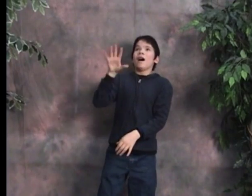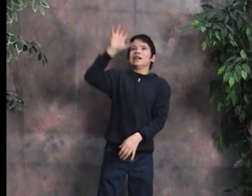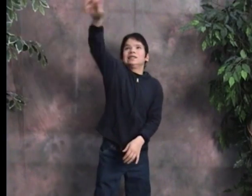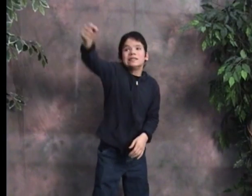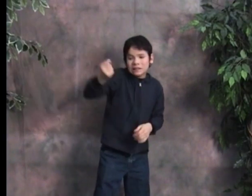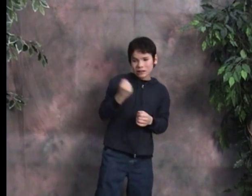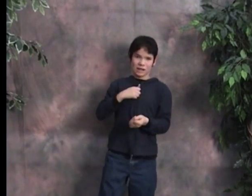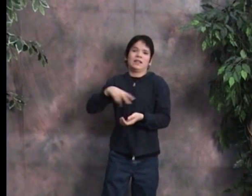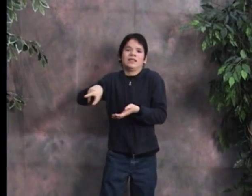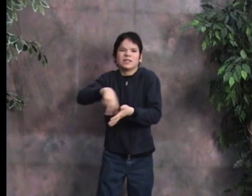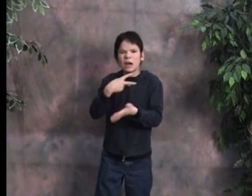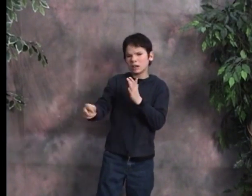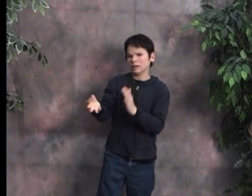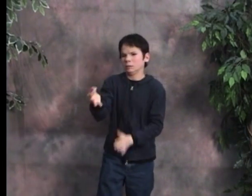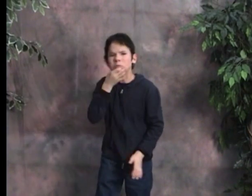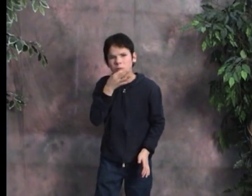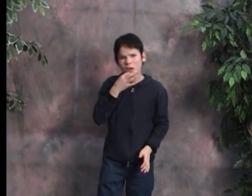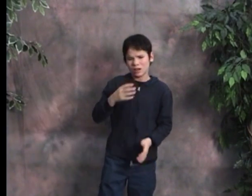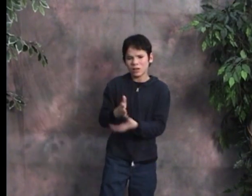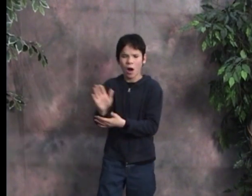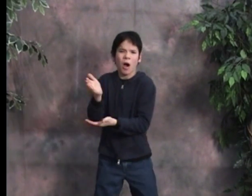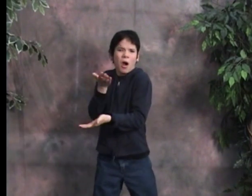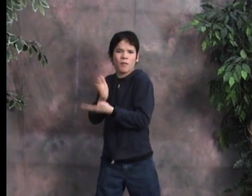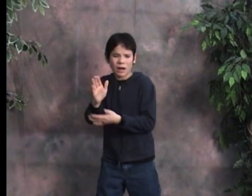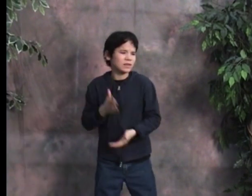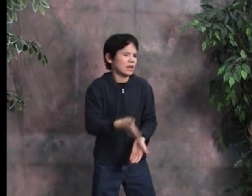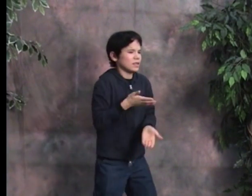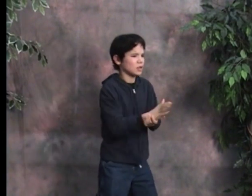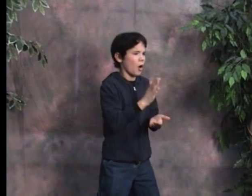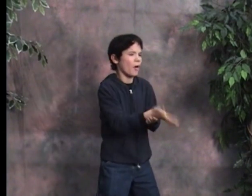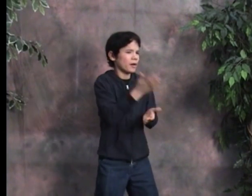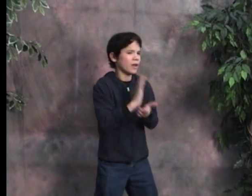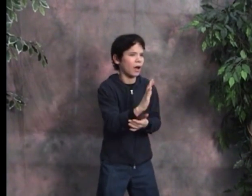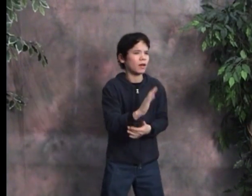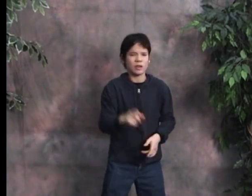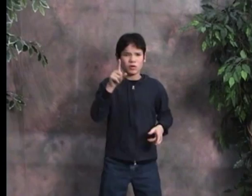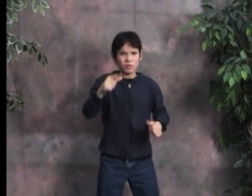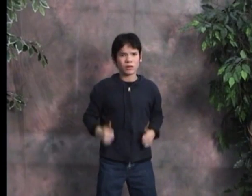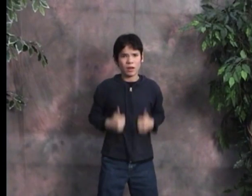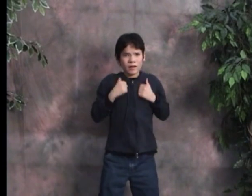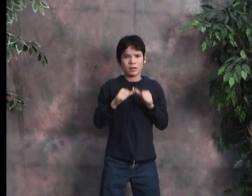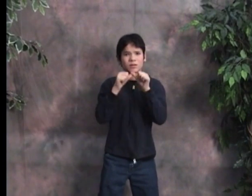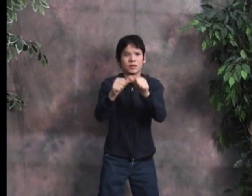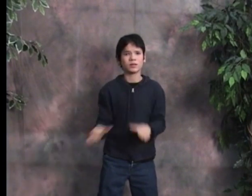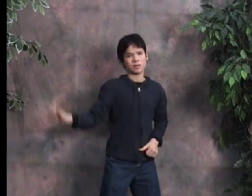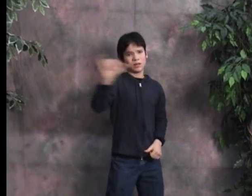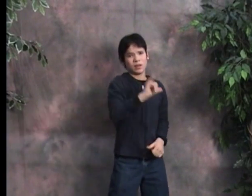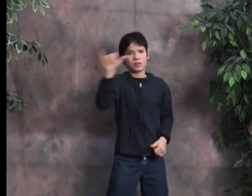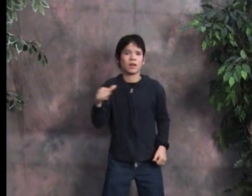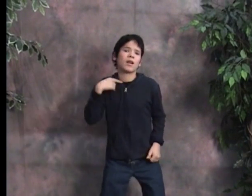I'm a dancin' man and I just can't lose And now it's all right, it's okay I'll live to see another day